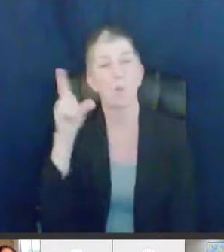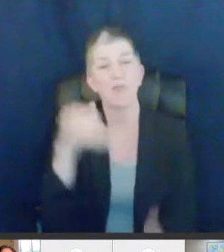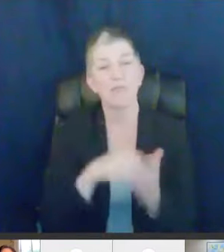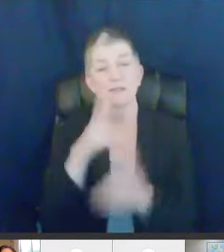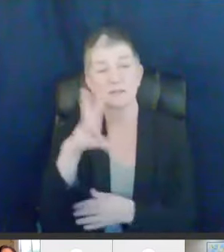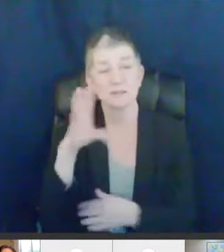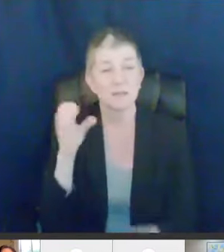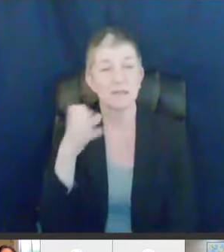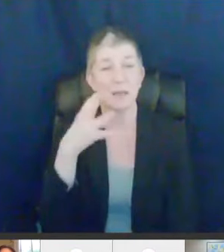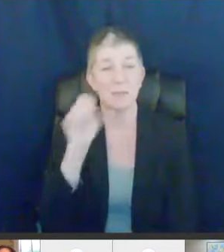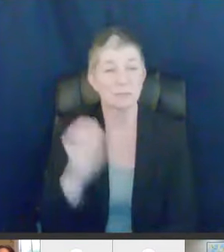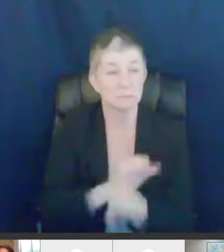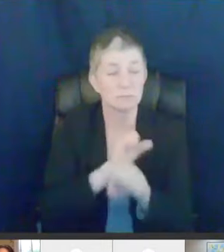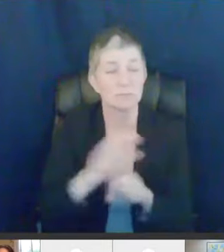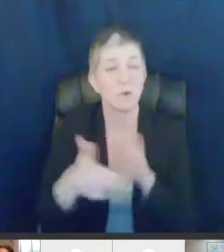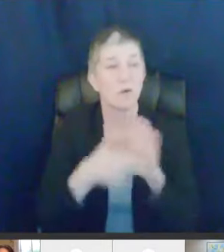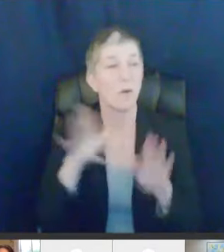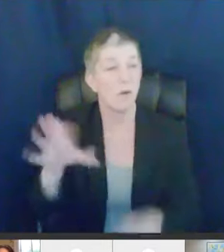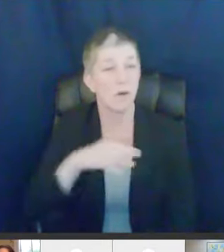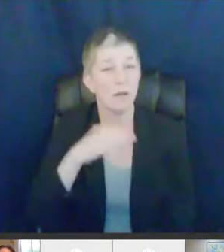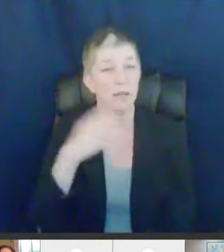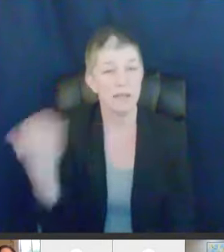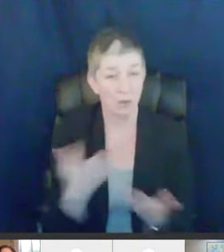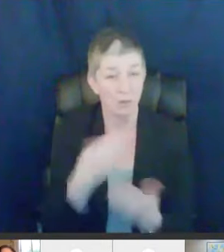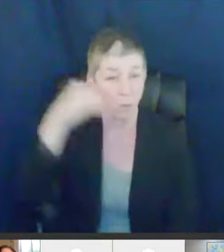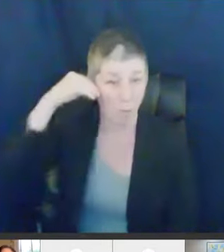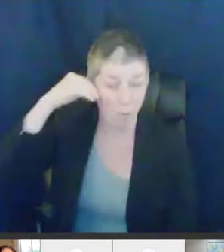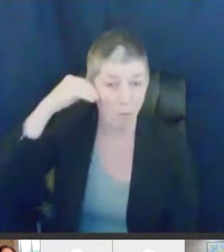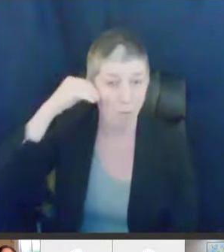which call Montgomery County their home these dedicated and highly trained EMS